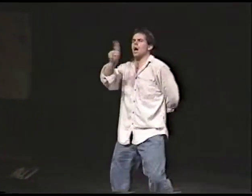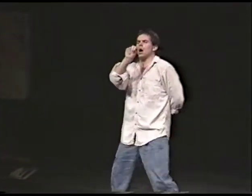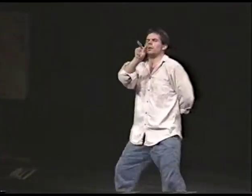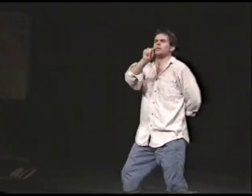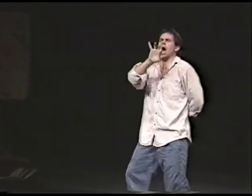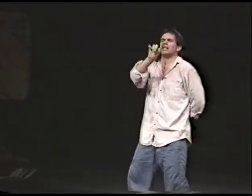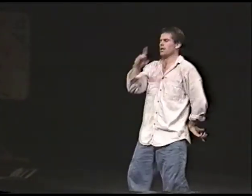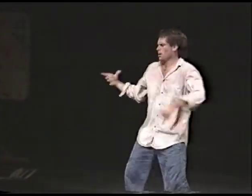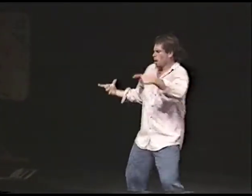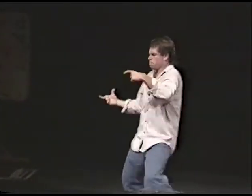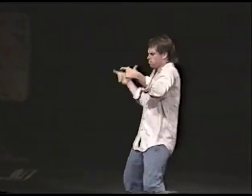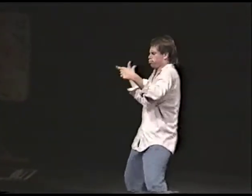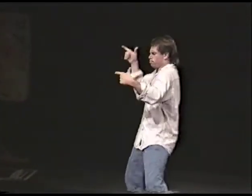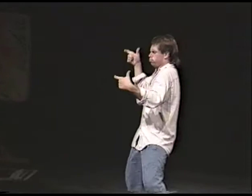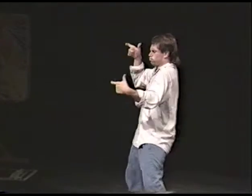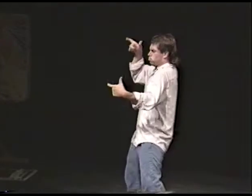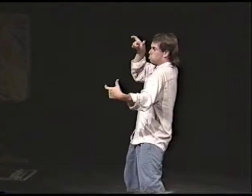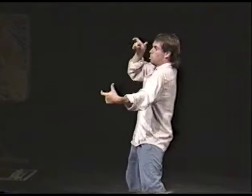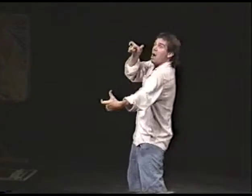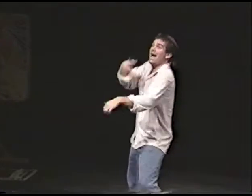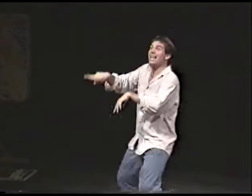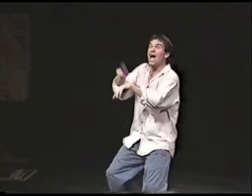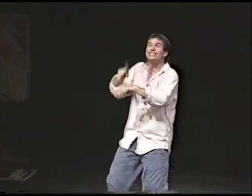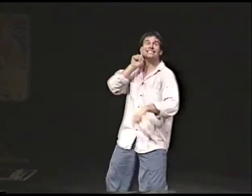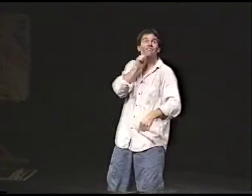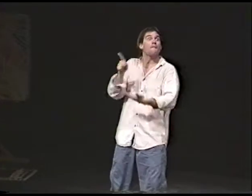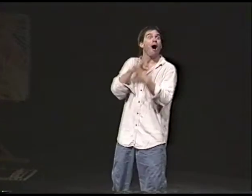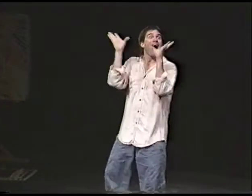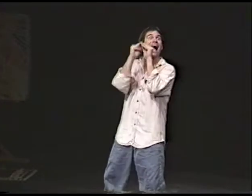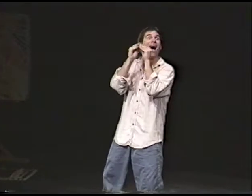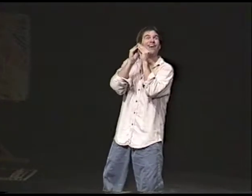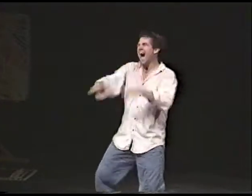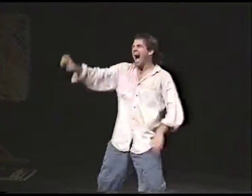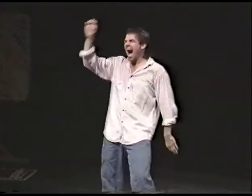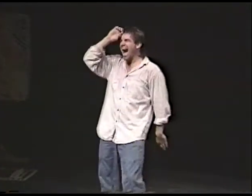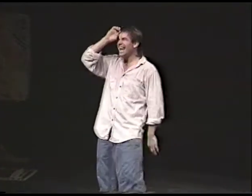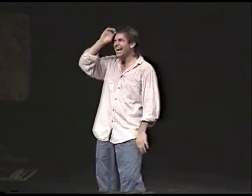RIT NTID, it's the National Deaf Poetry Conference.